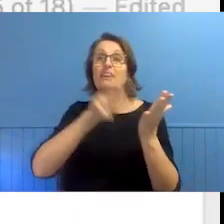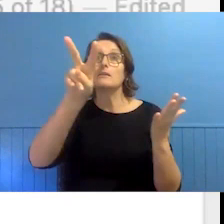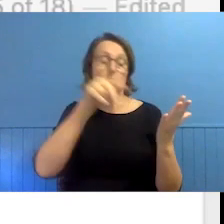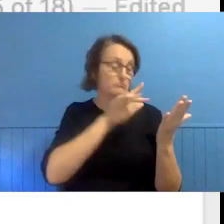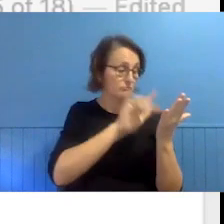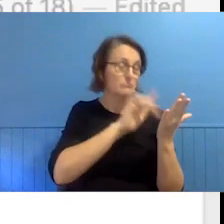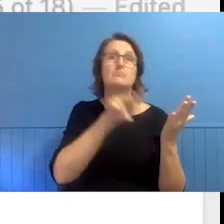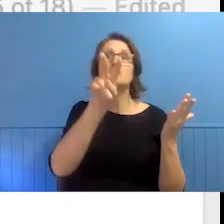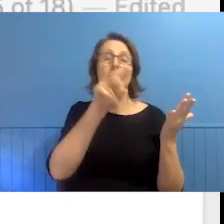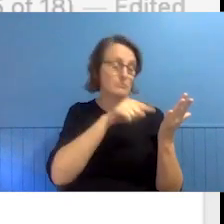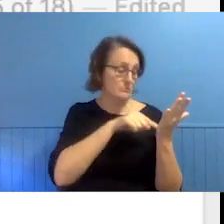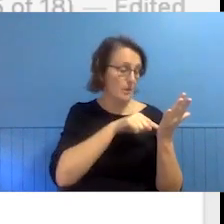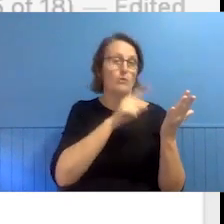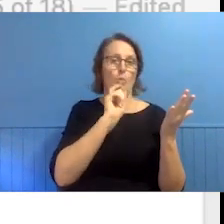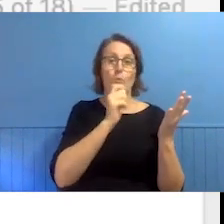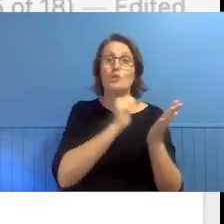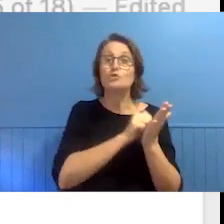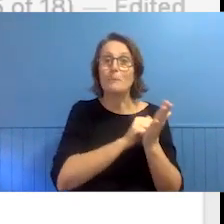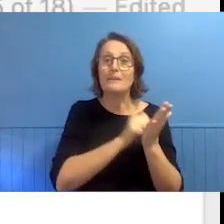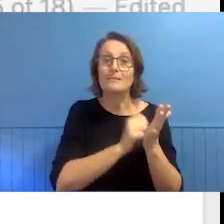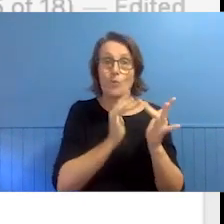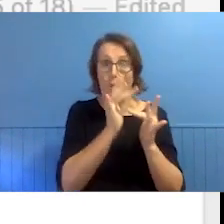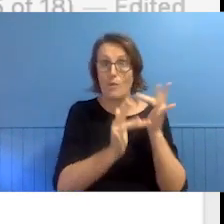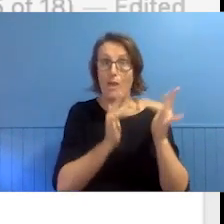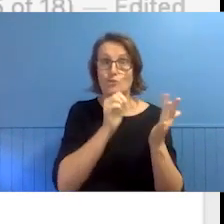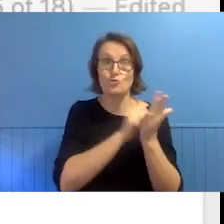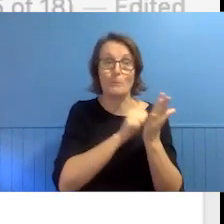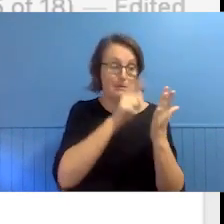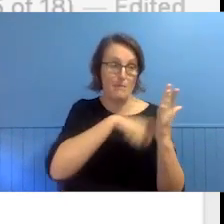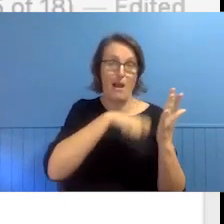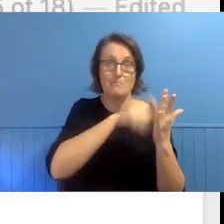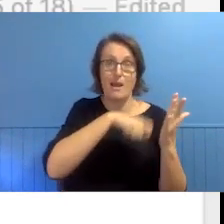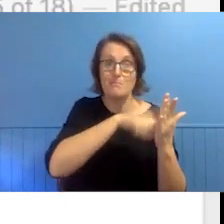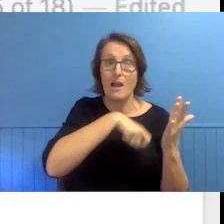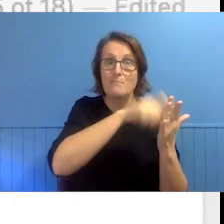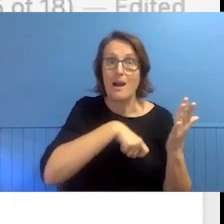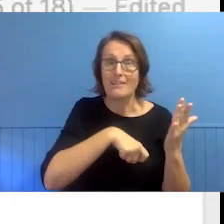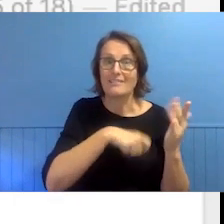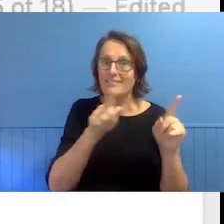more likely to hand over our wallets in that kind of context. One last